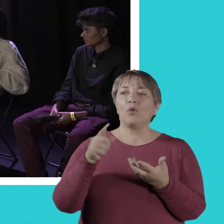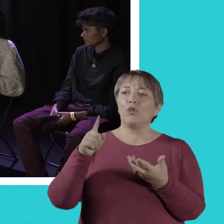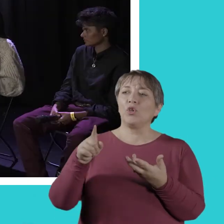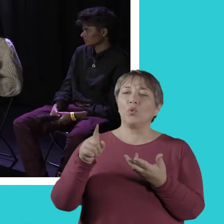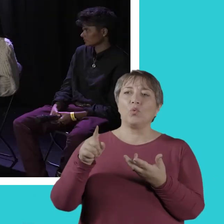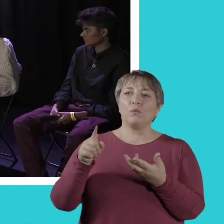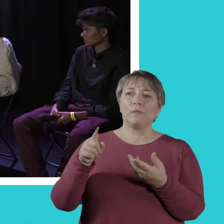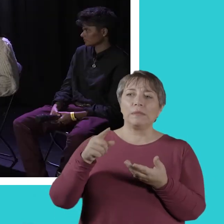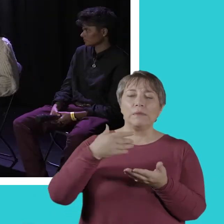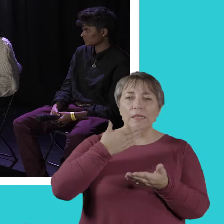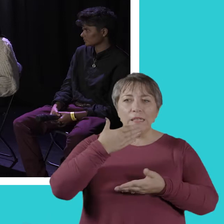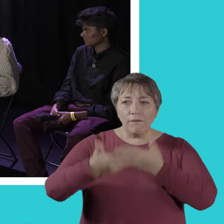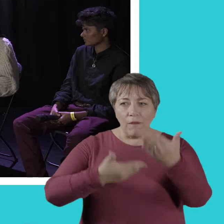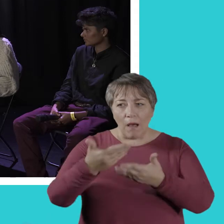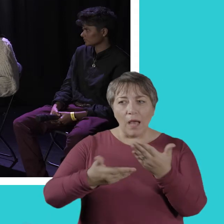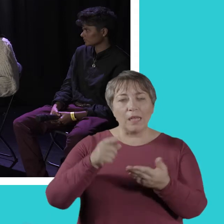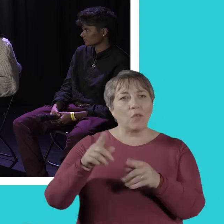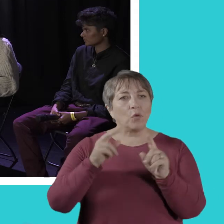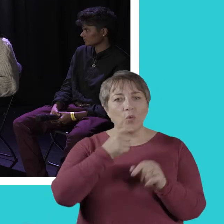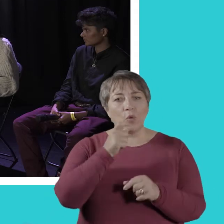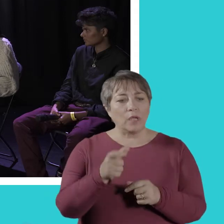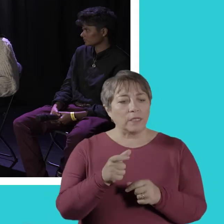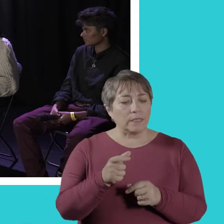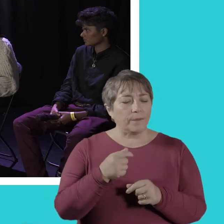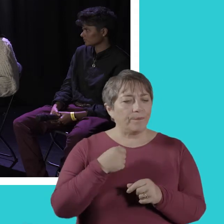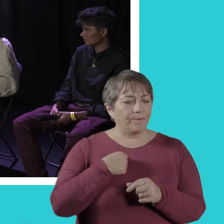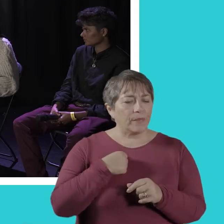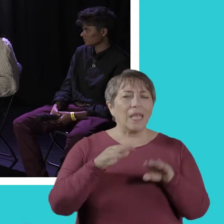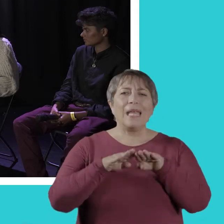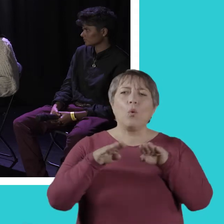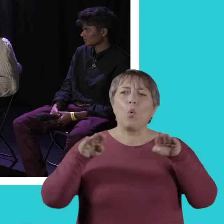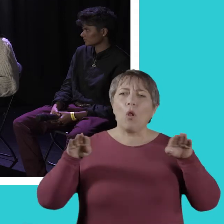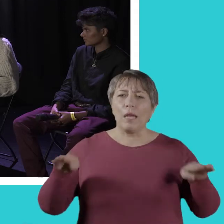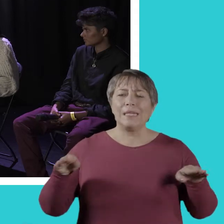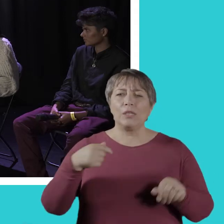So if I was going to couple it all together first the other equality in my opinion equality